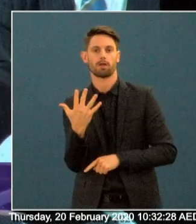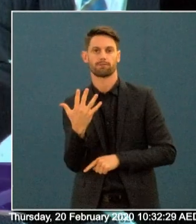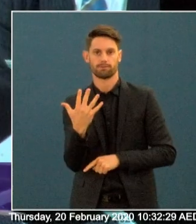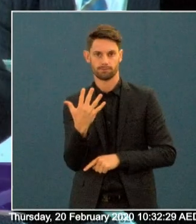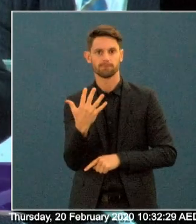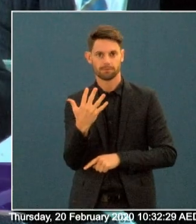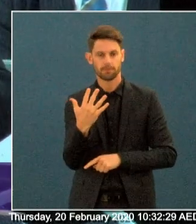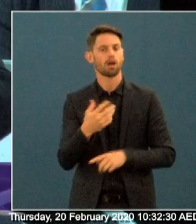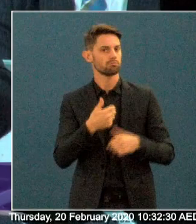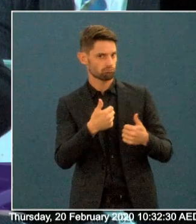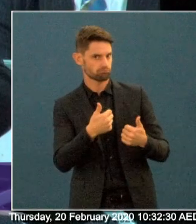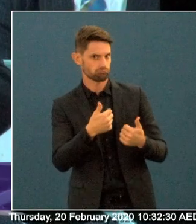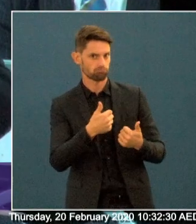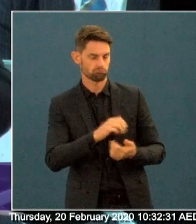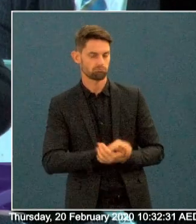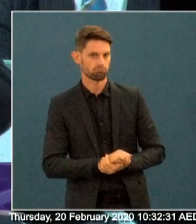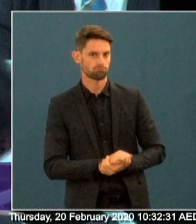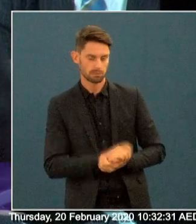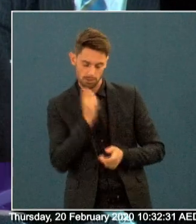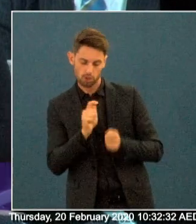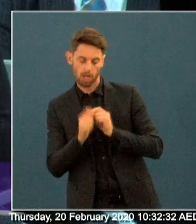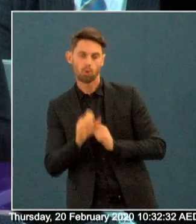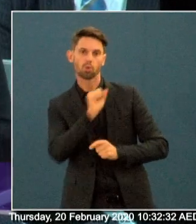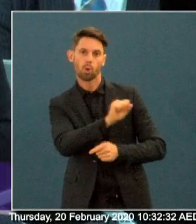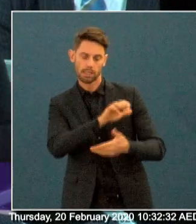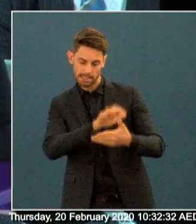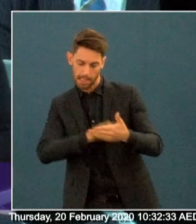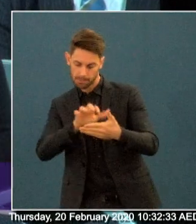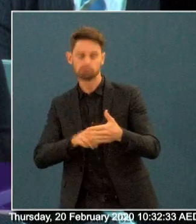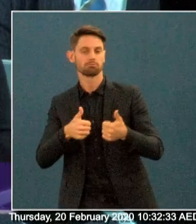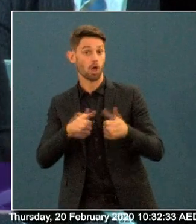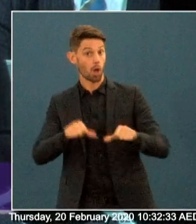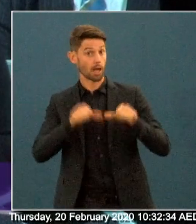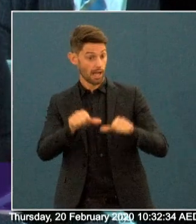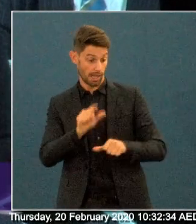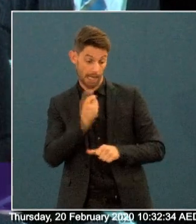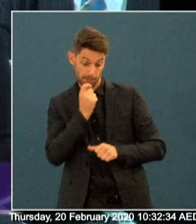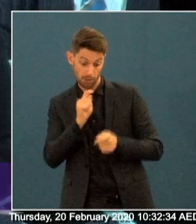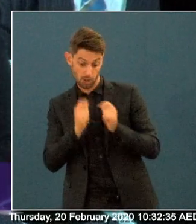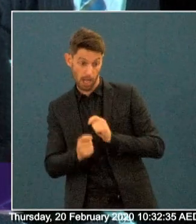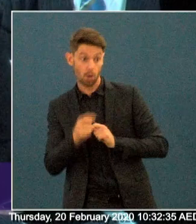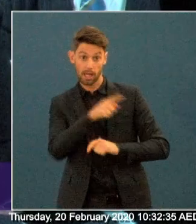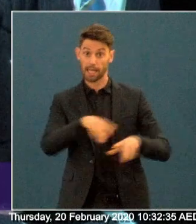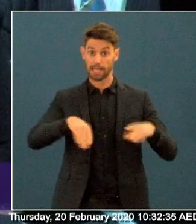I will just check that sounds — okay. So with that change the statement's otherwise true and correct